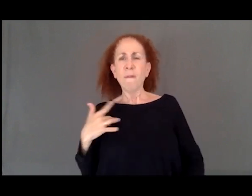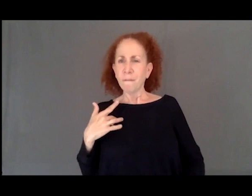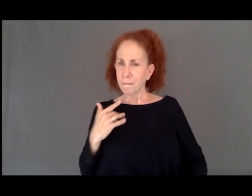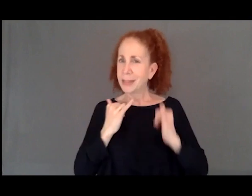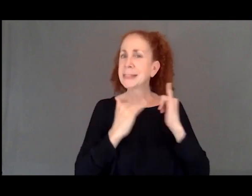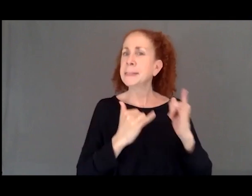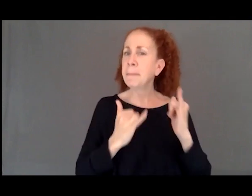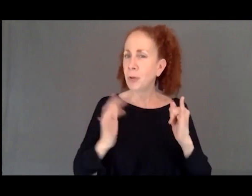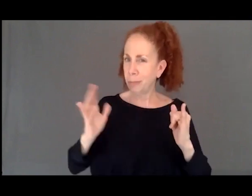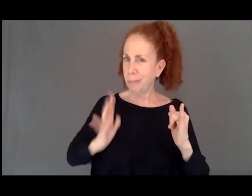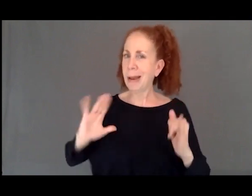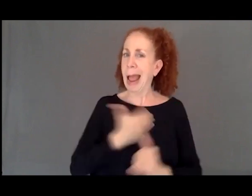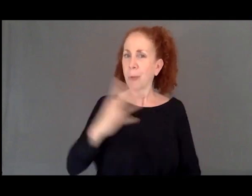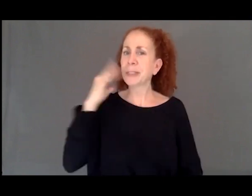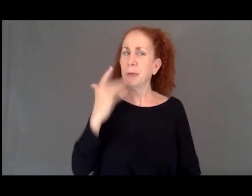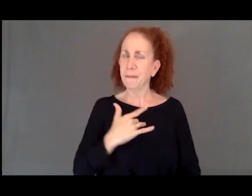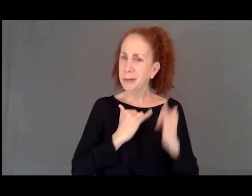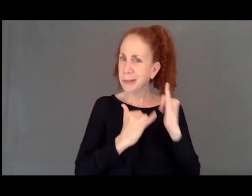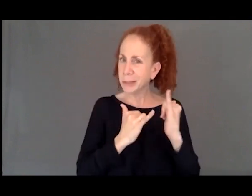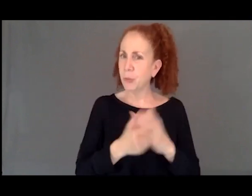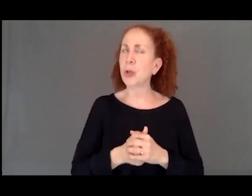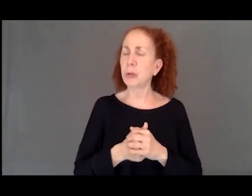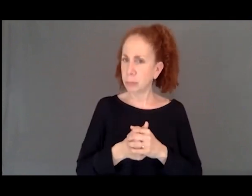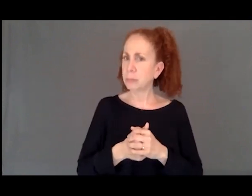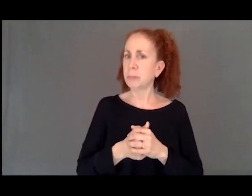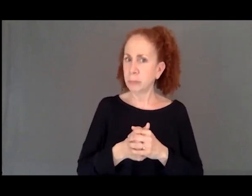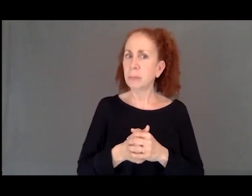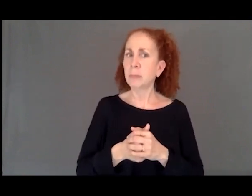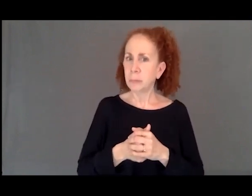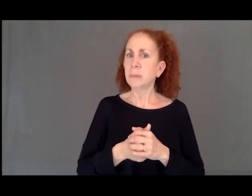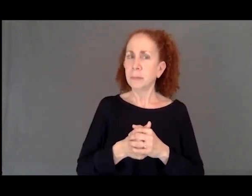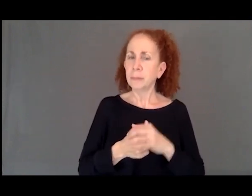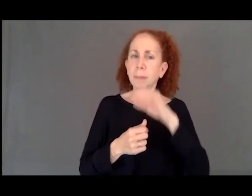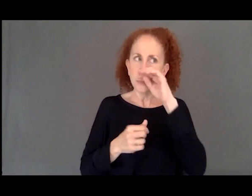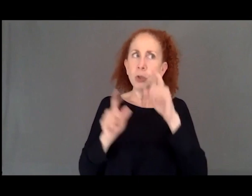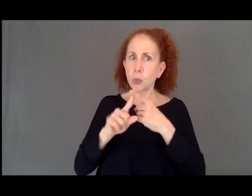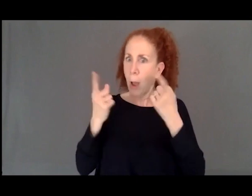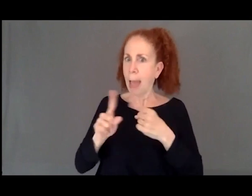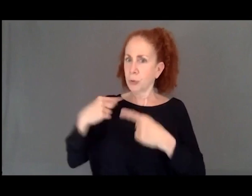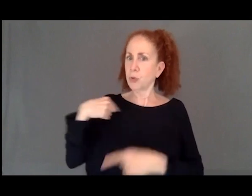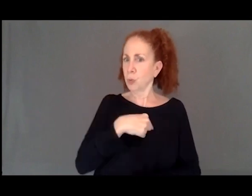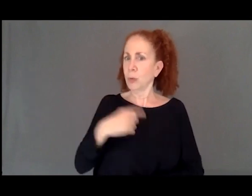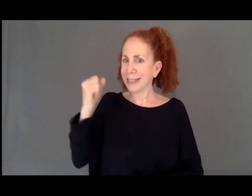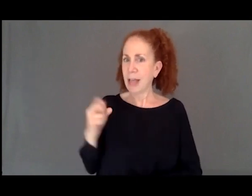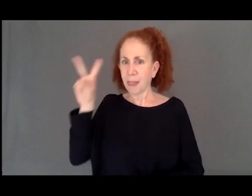feel very similar in at least one or two ways to what was happening to the Vietnamese people, the South Vietnamese people, and what was happening